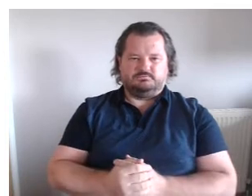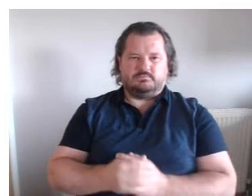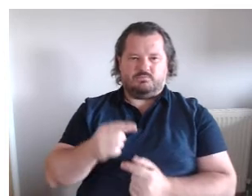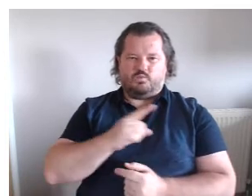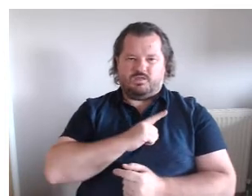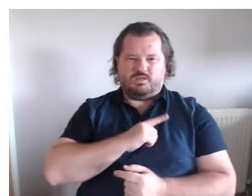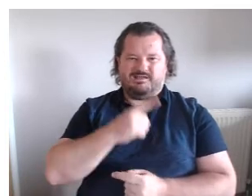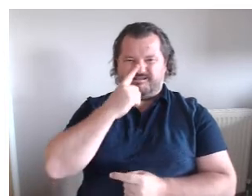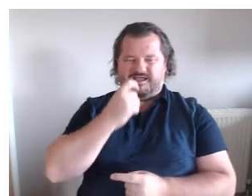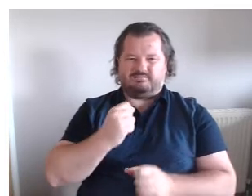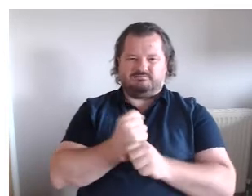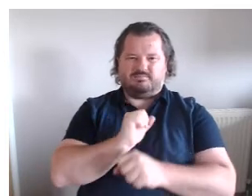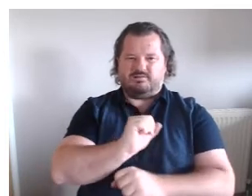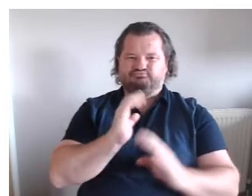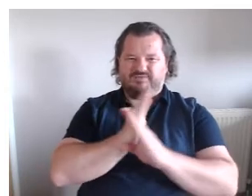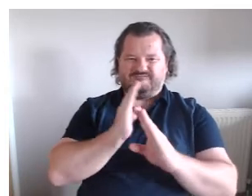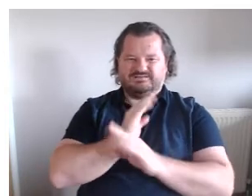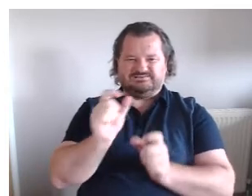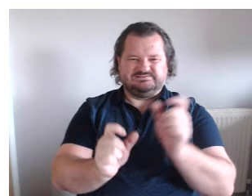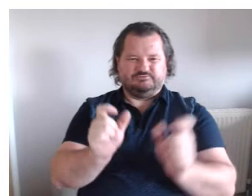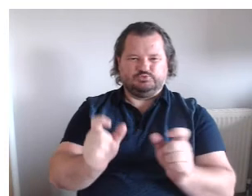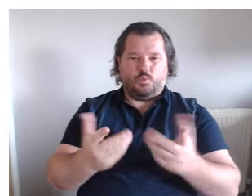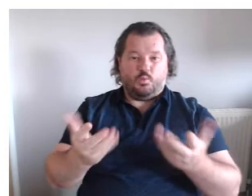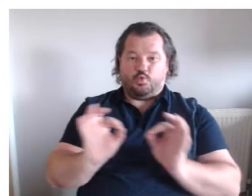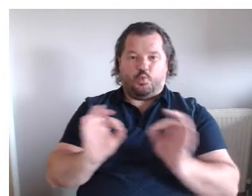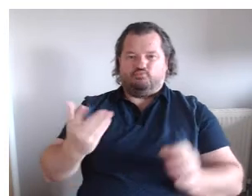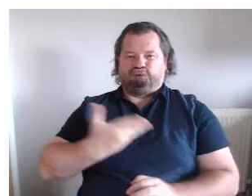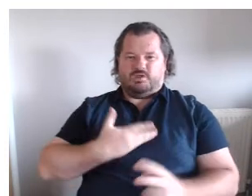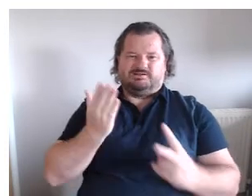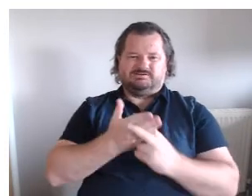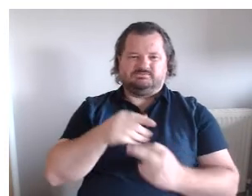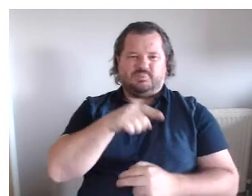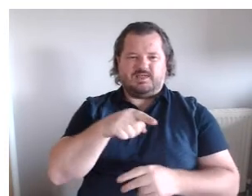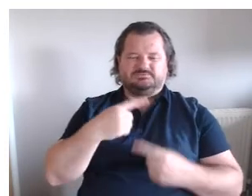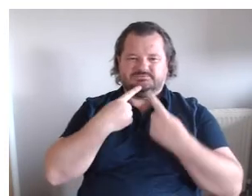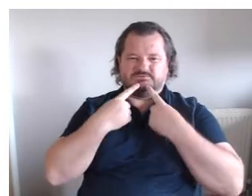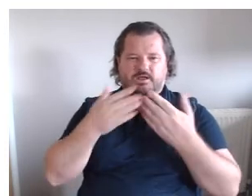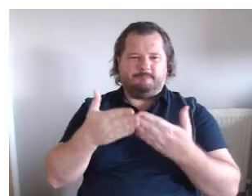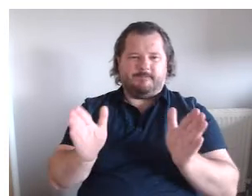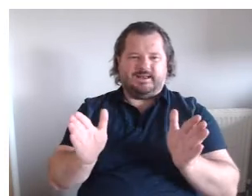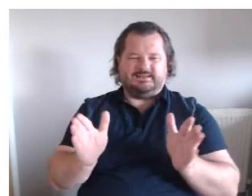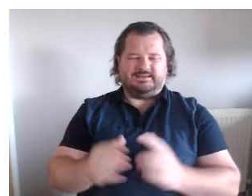This can be the case to maintain the privacy of individuals or if there are no rights to make the dataset public.